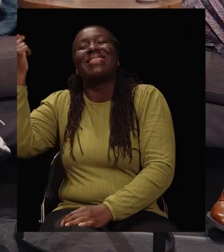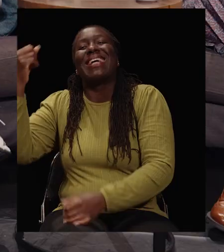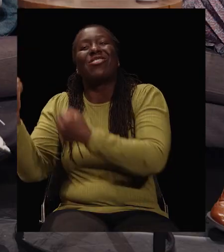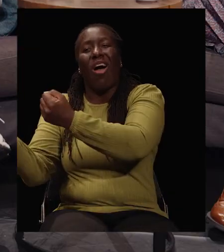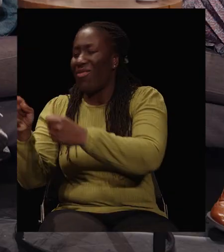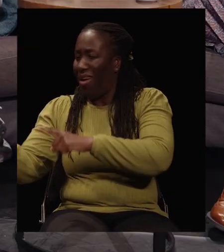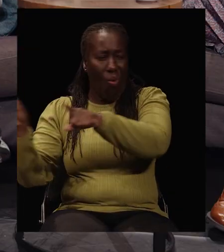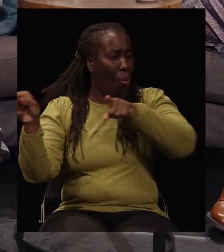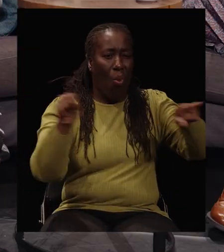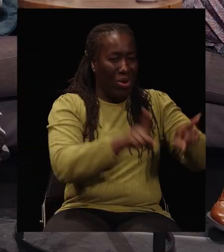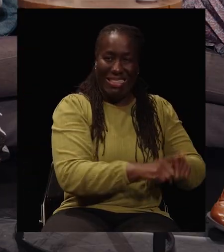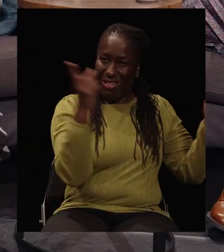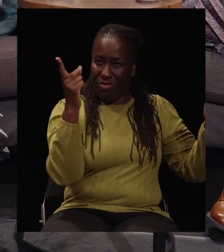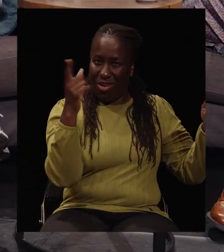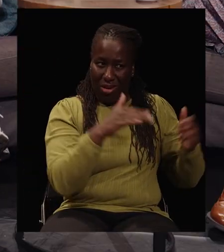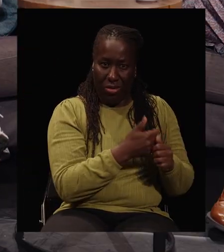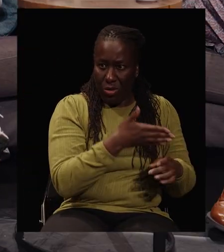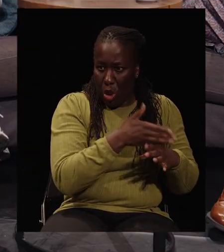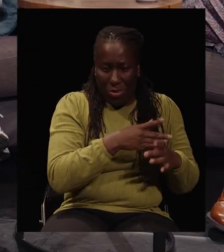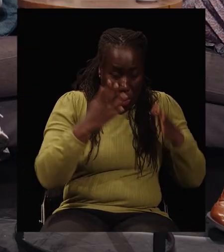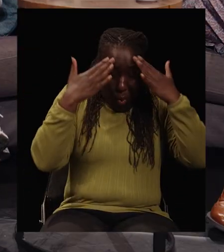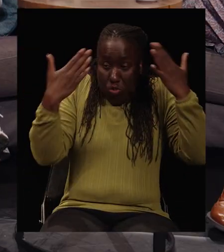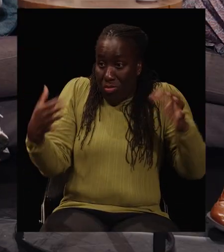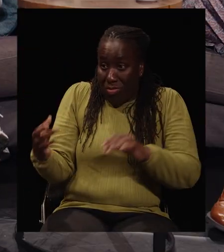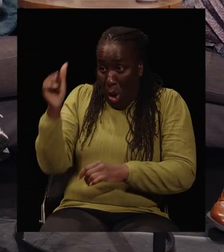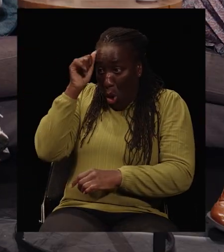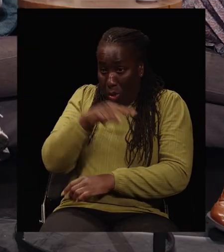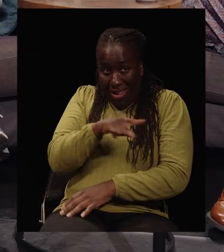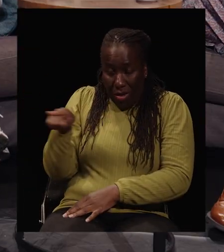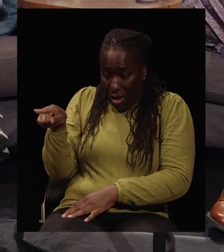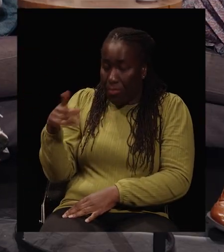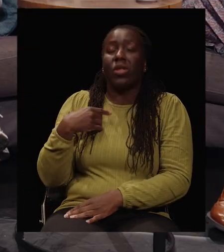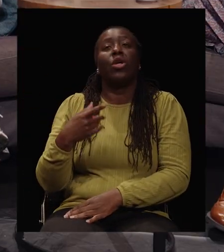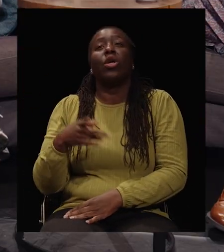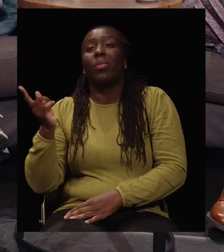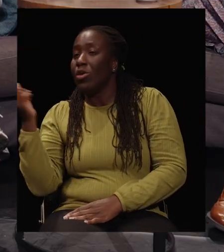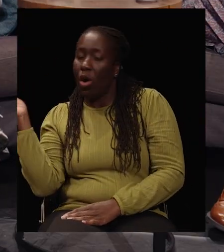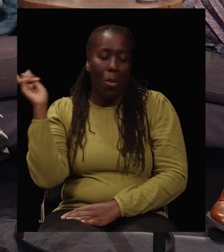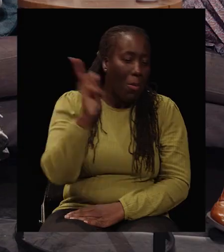so that's a real challenge. And I think that you come back to things like unpaid internships,